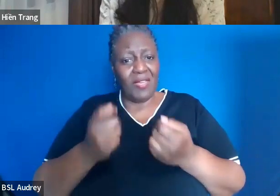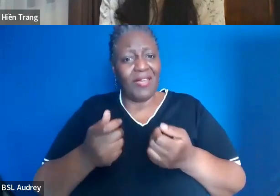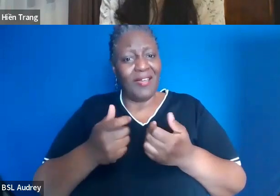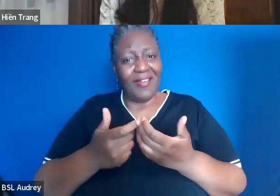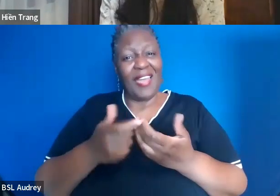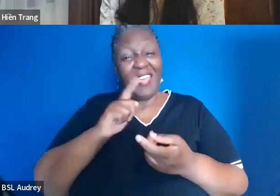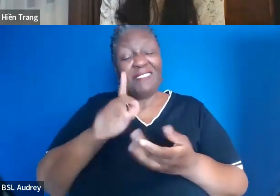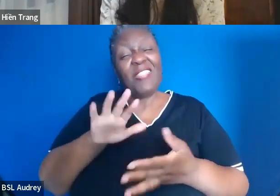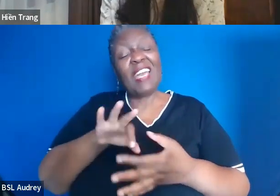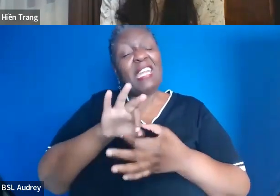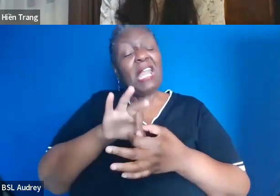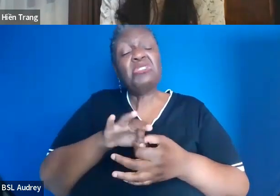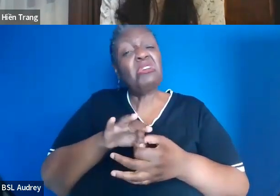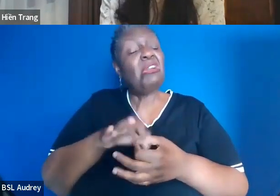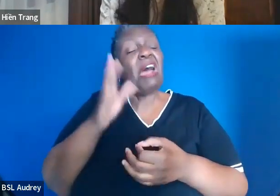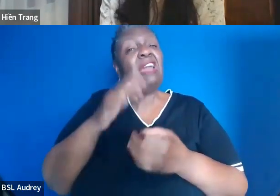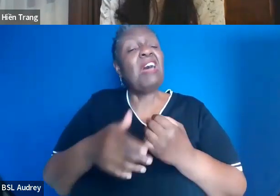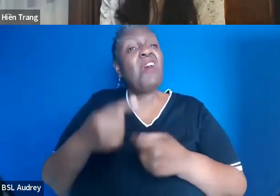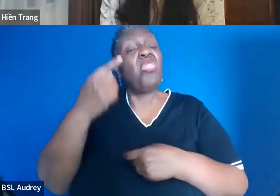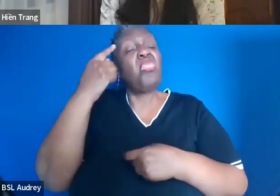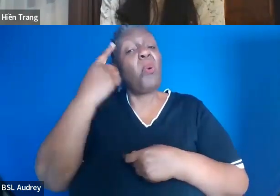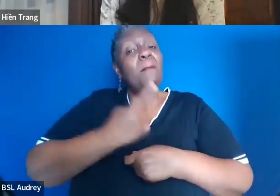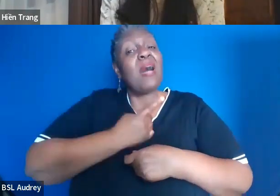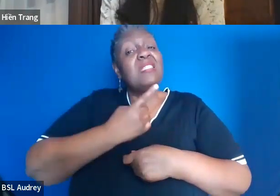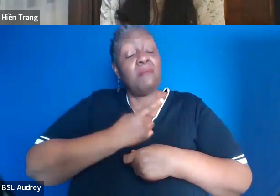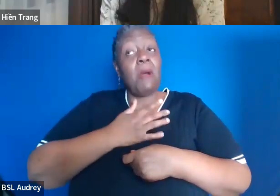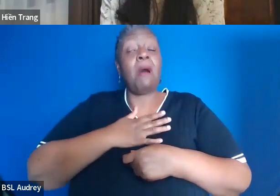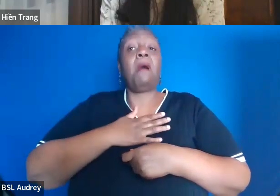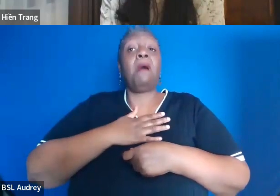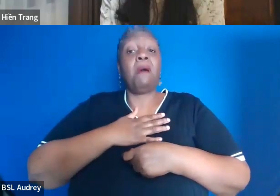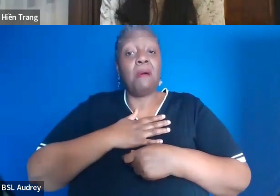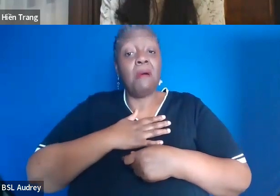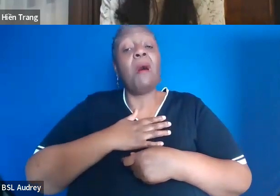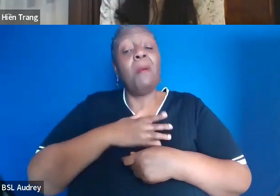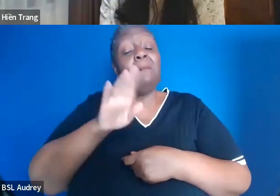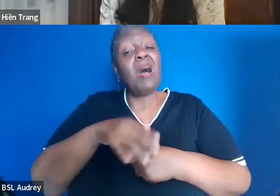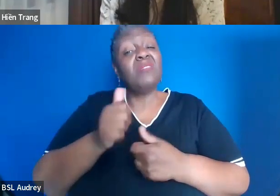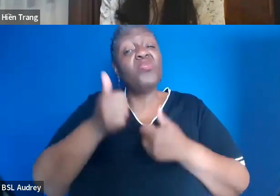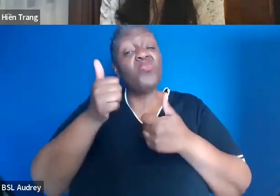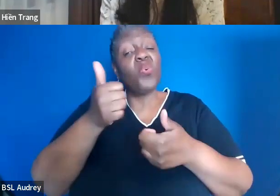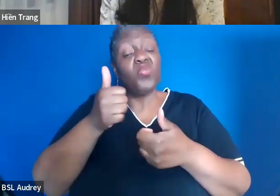connection that I would have necessarily made um but it's cool to note that um kind of like